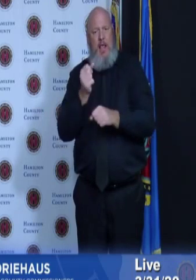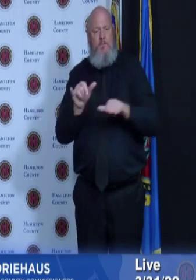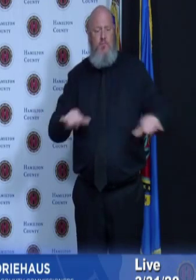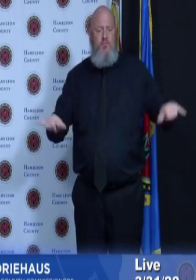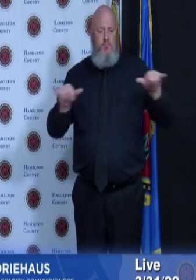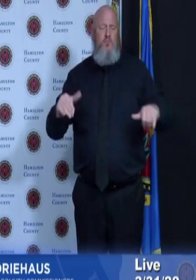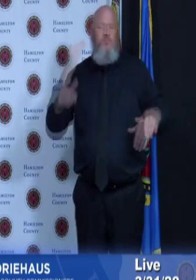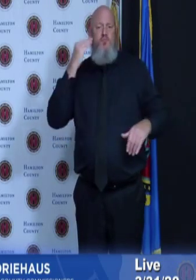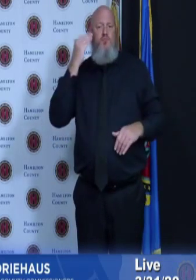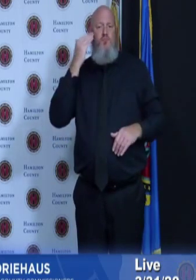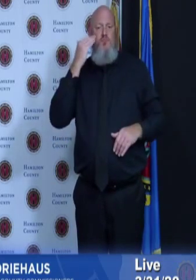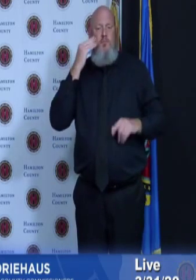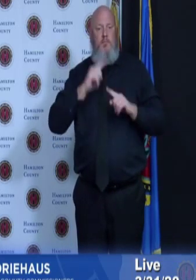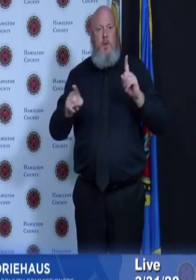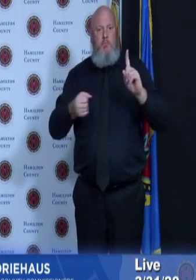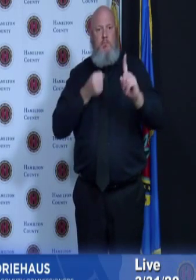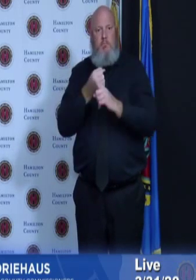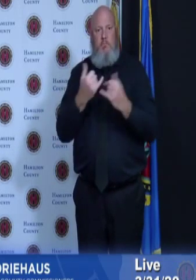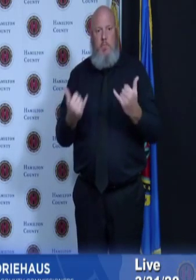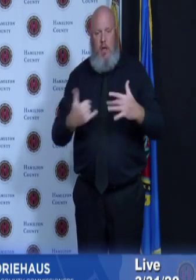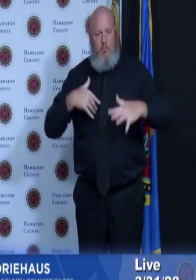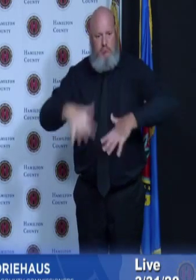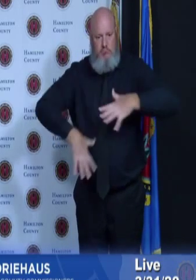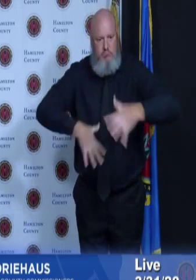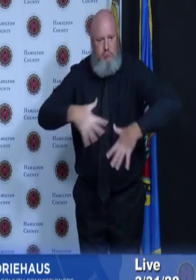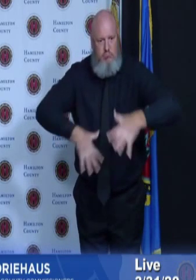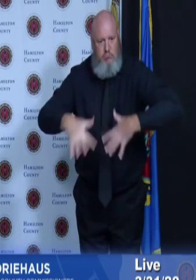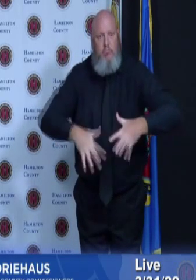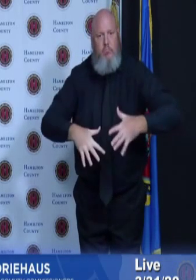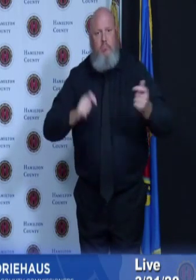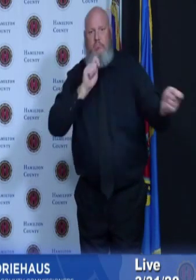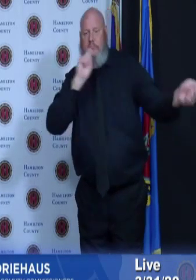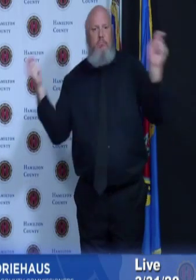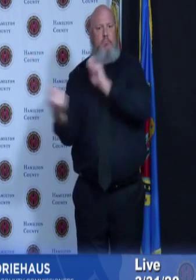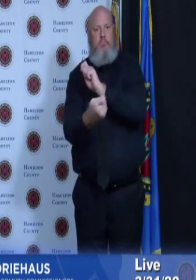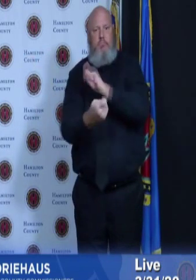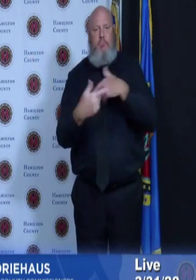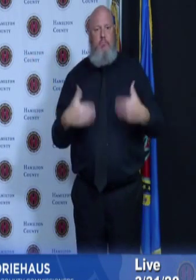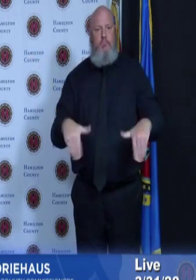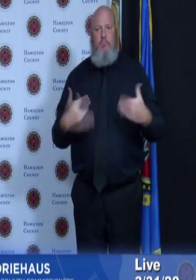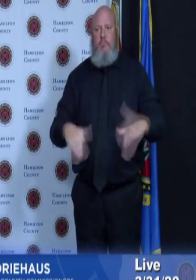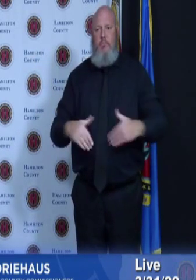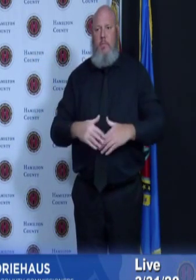rolled off then an that same quarter was going to be repurposed for basic